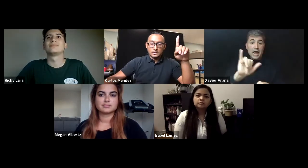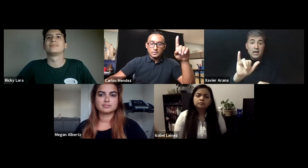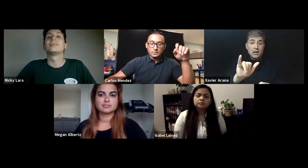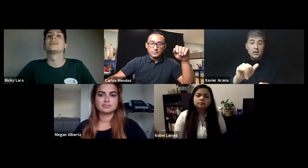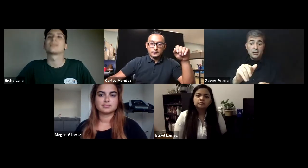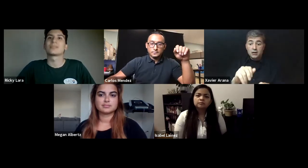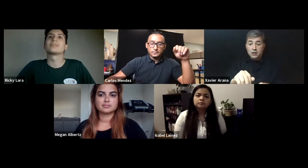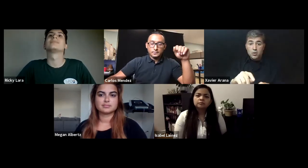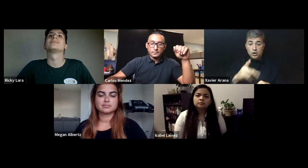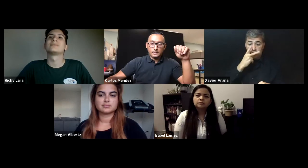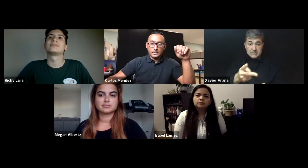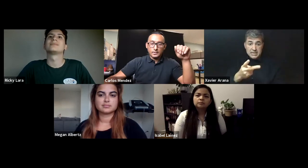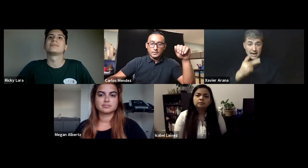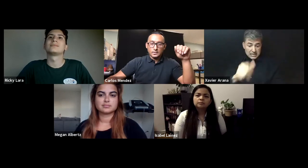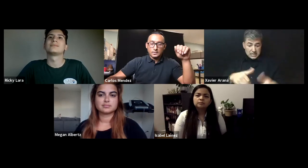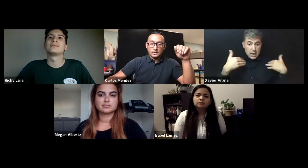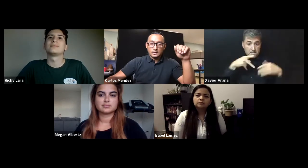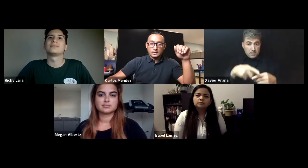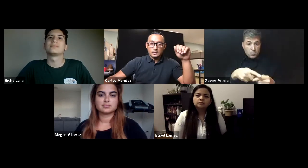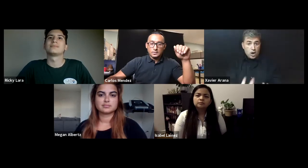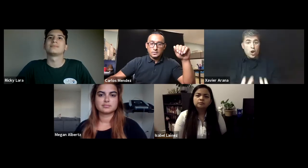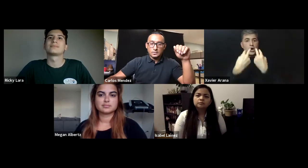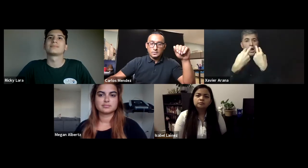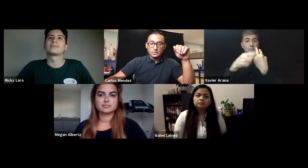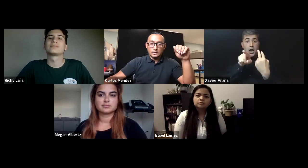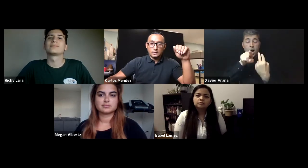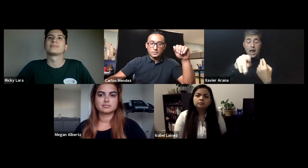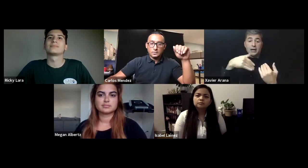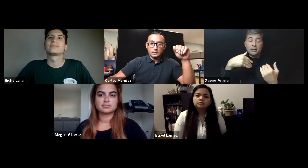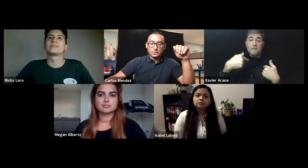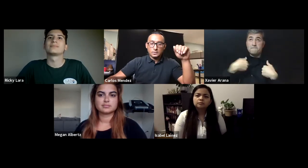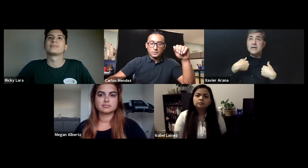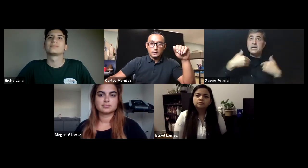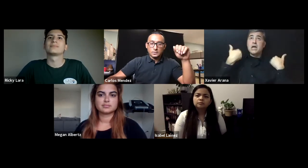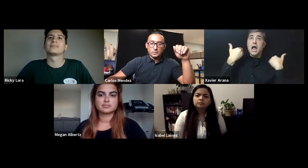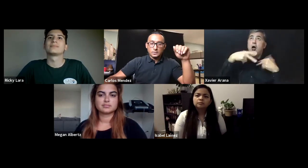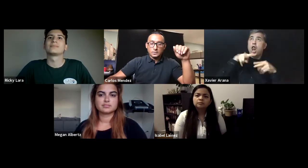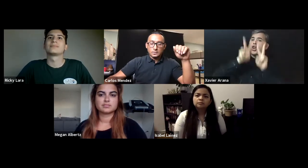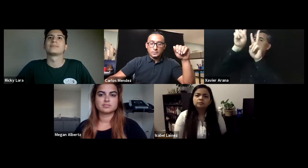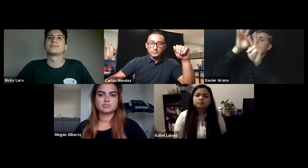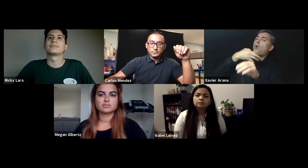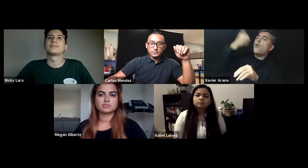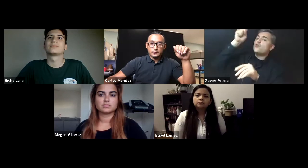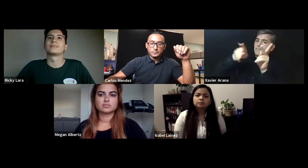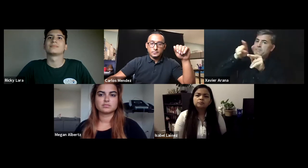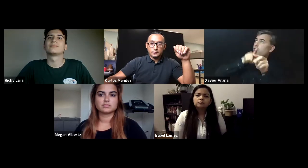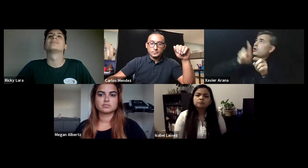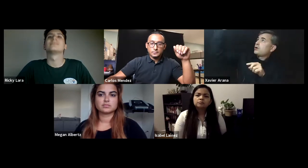um, when you become adults and you see people will be looking up to you